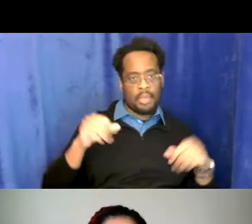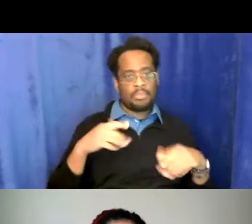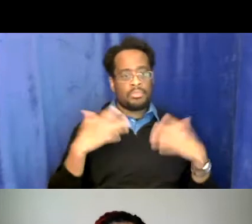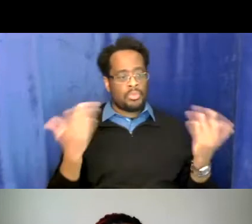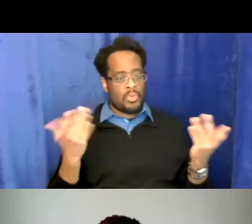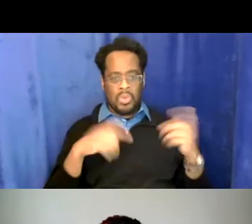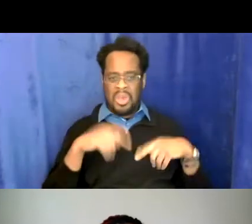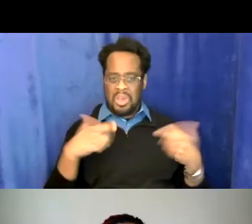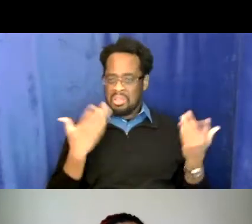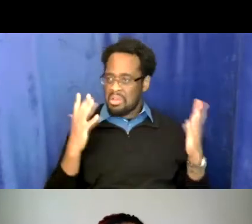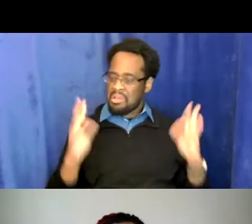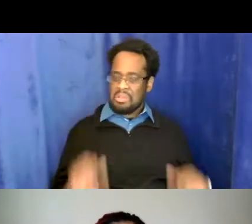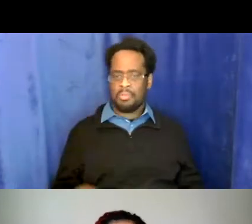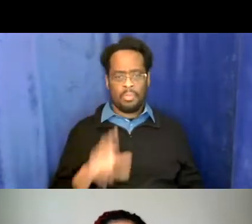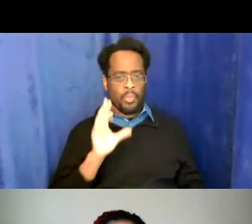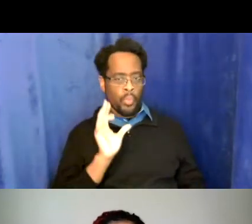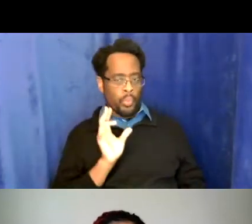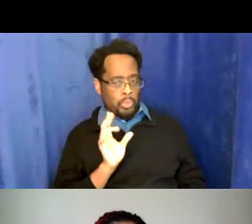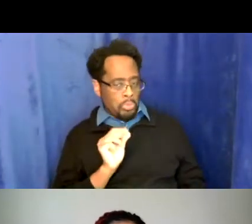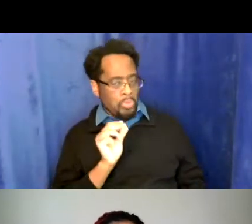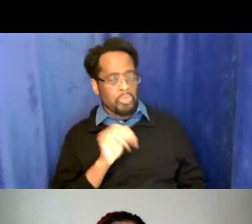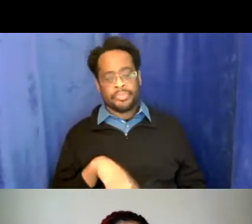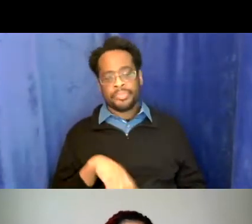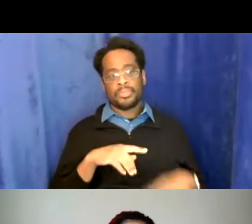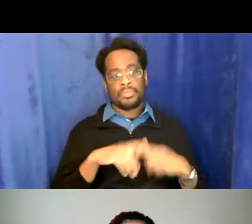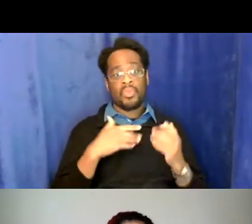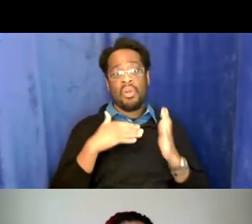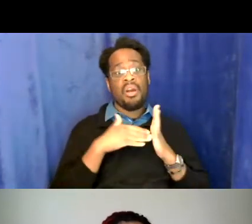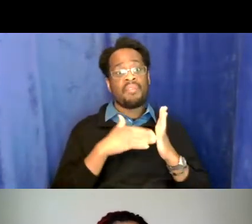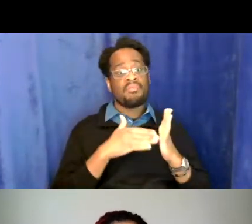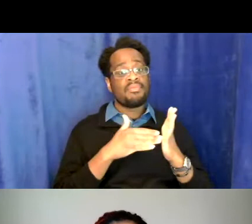Having signs that may be different but mean the same thing is a normal part of language.